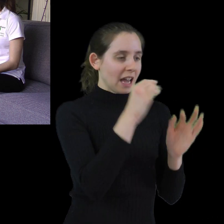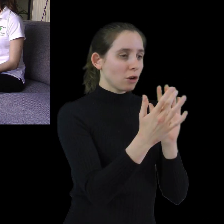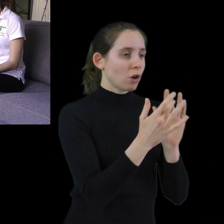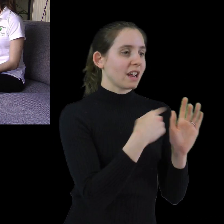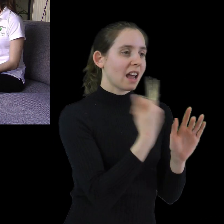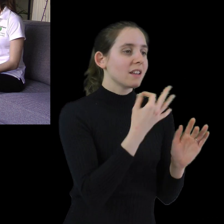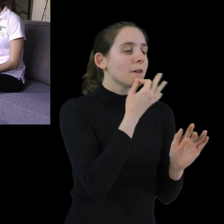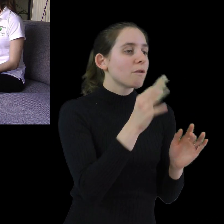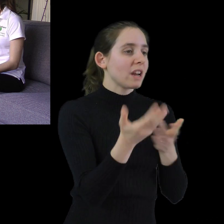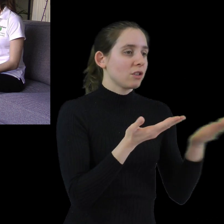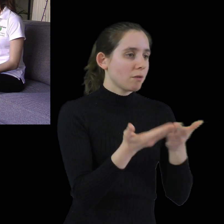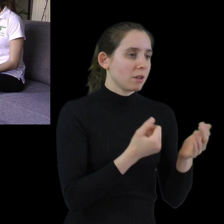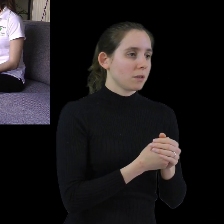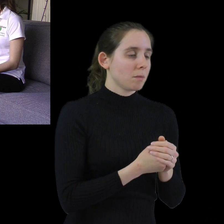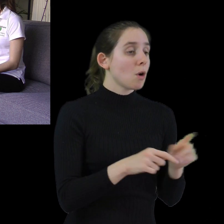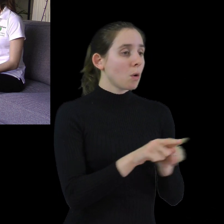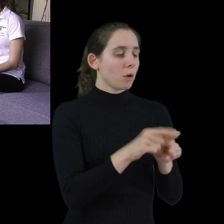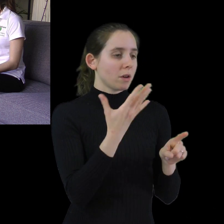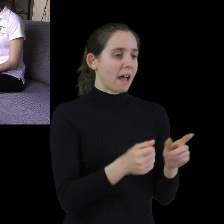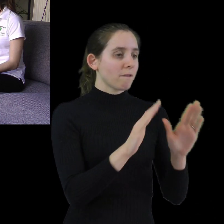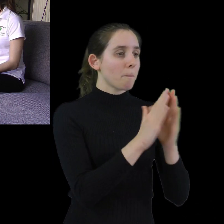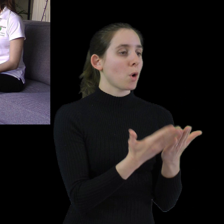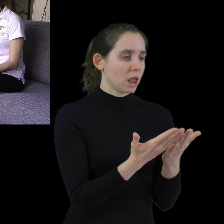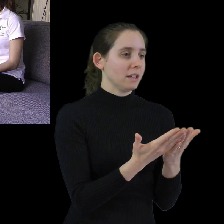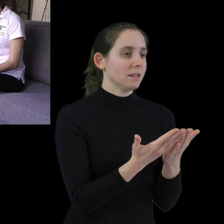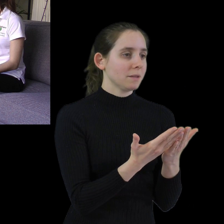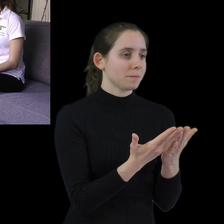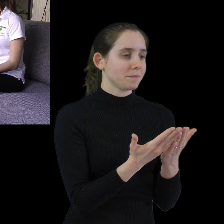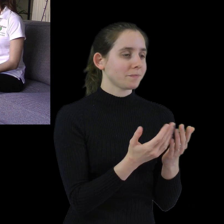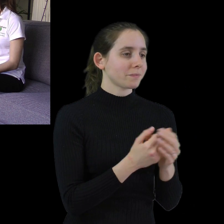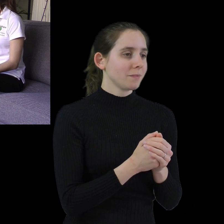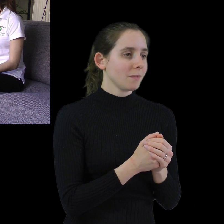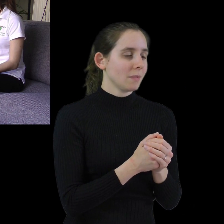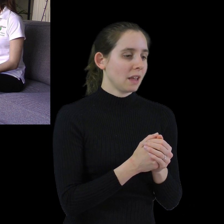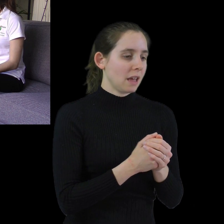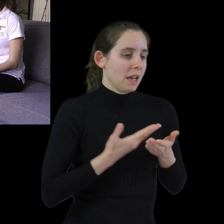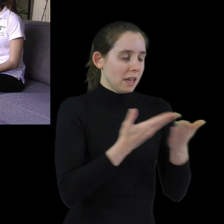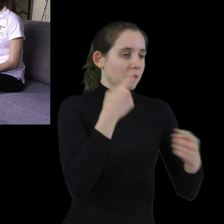We've got a booklet that also gives information about the types of